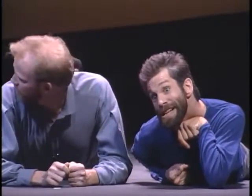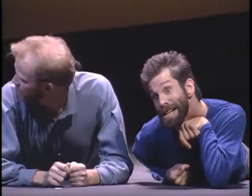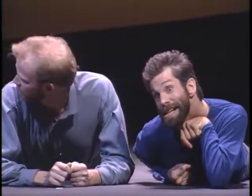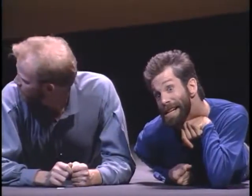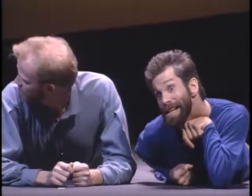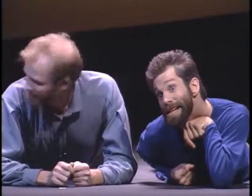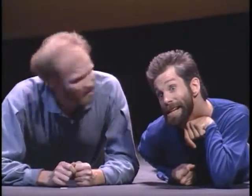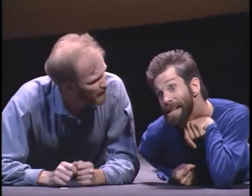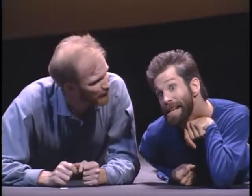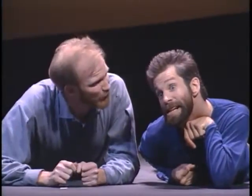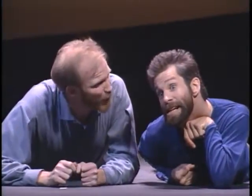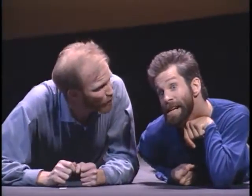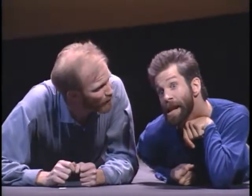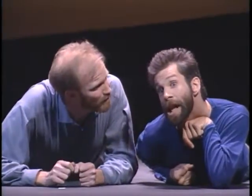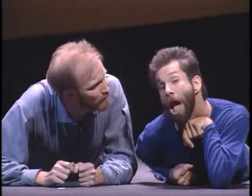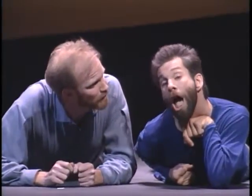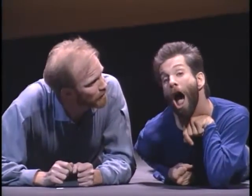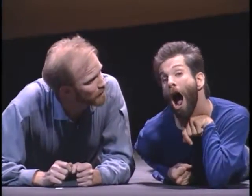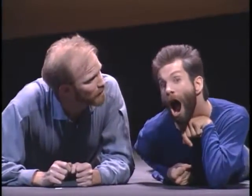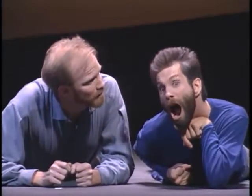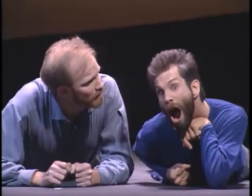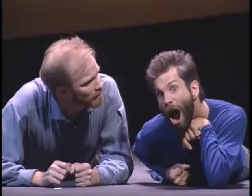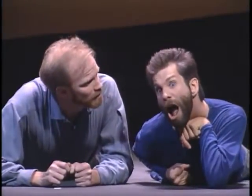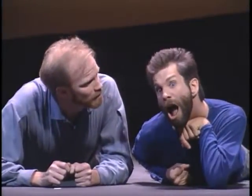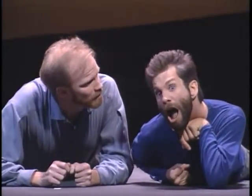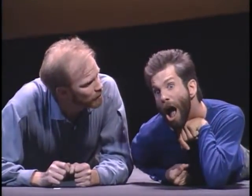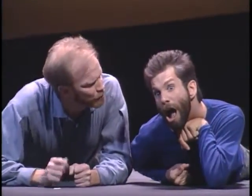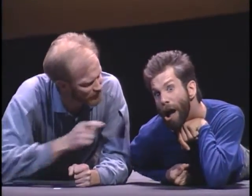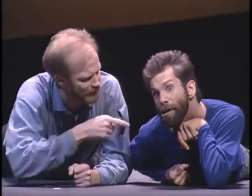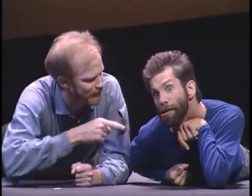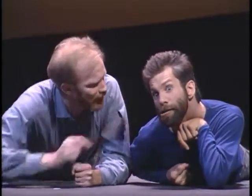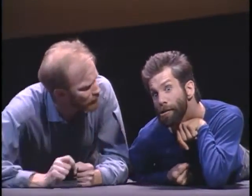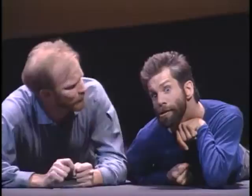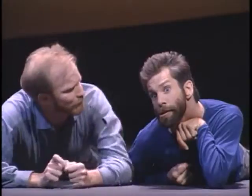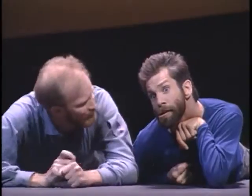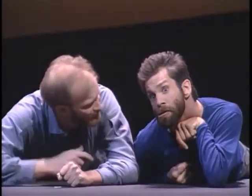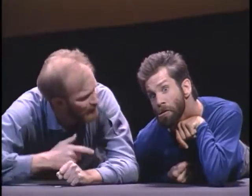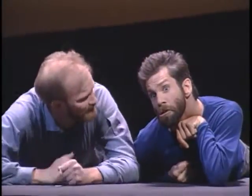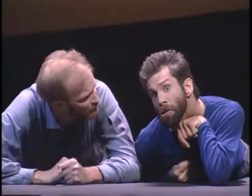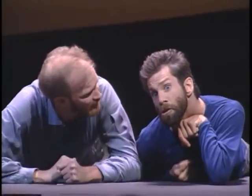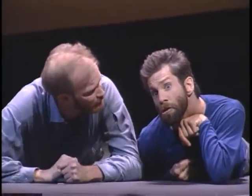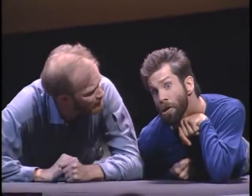you little wrong huh who takes care of you you got you got someone coming and